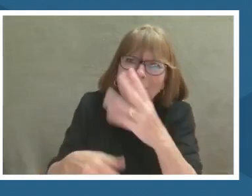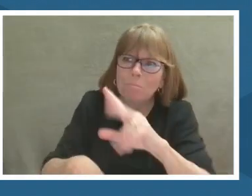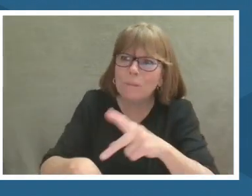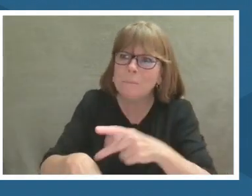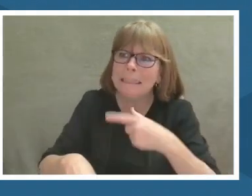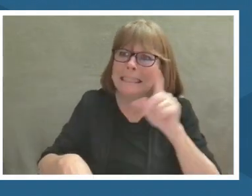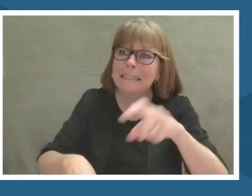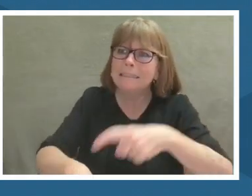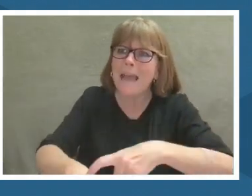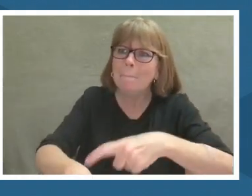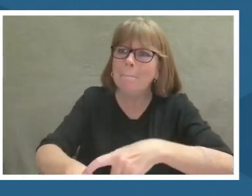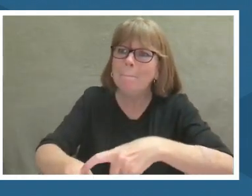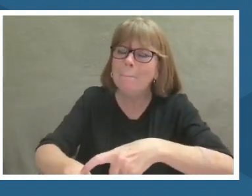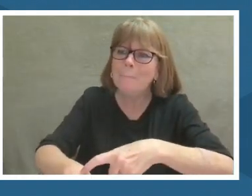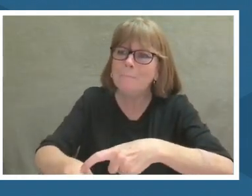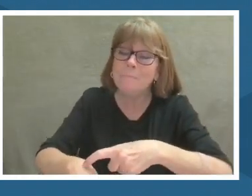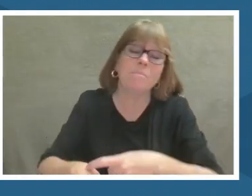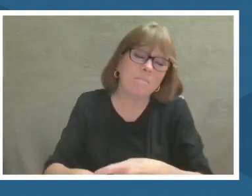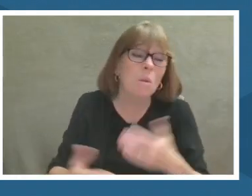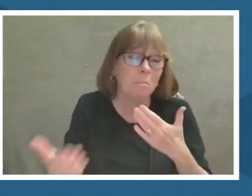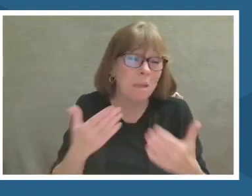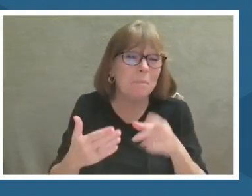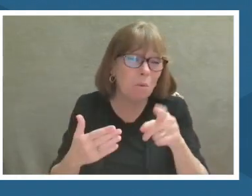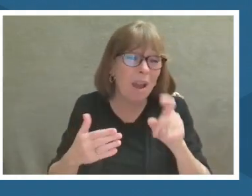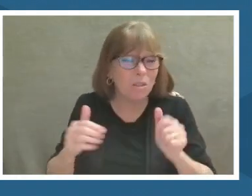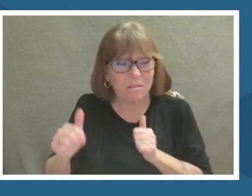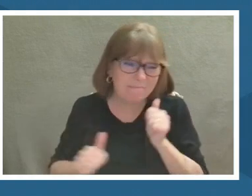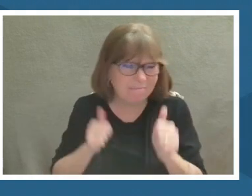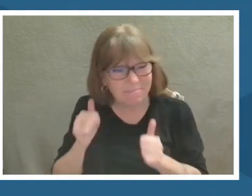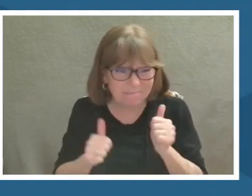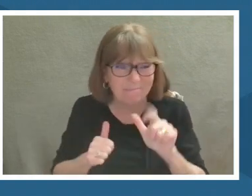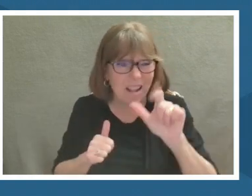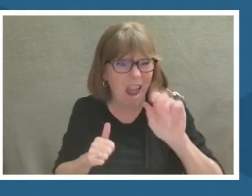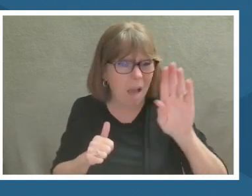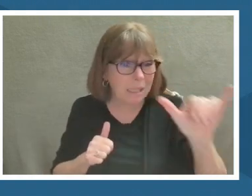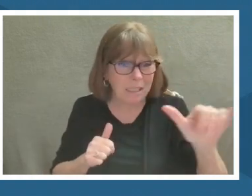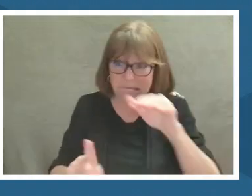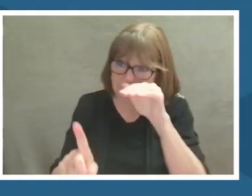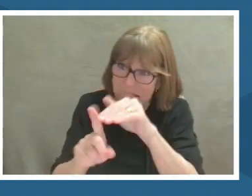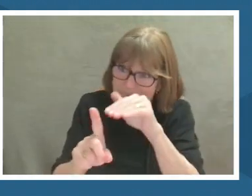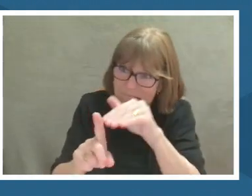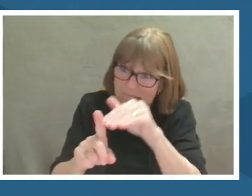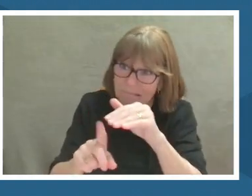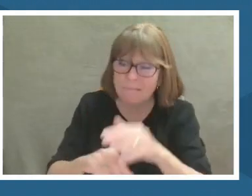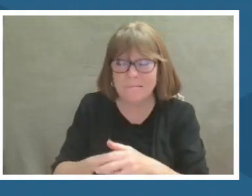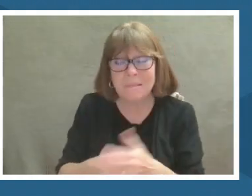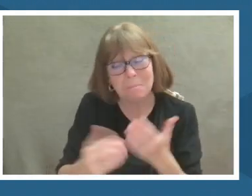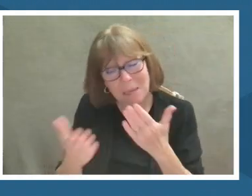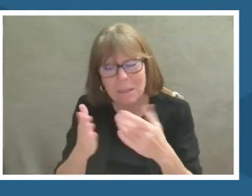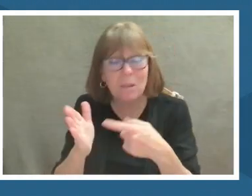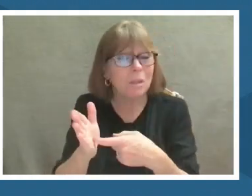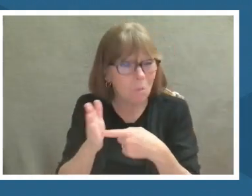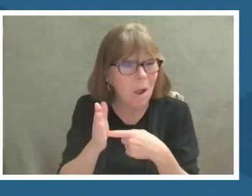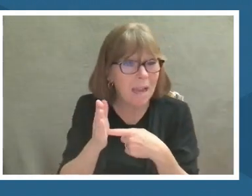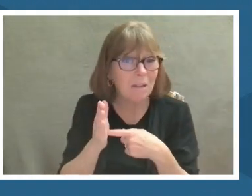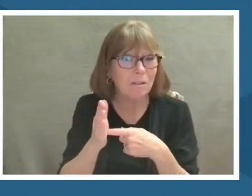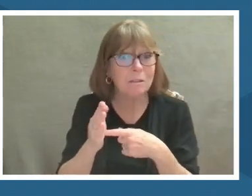and work for it and lobby for it like ask for supports and it requires that